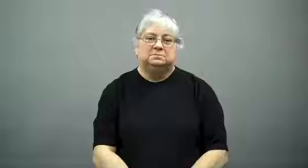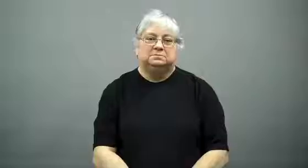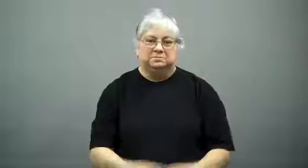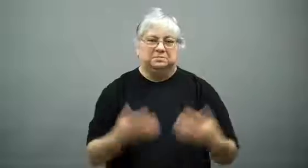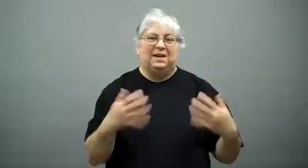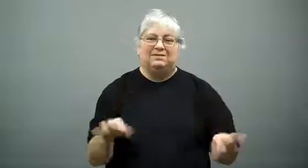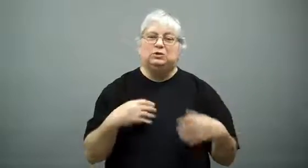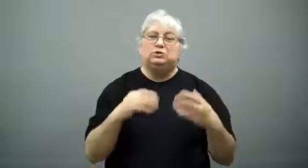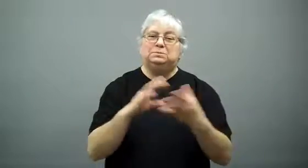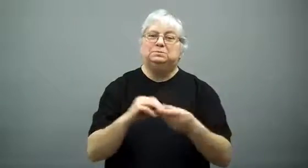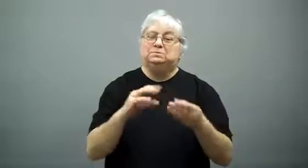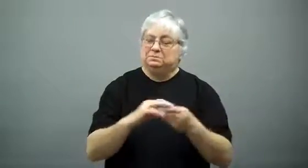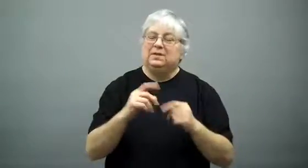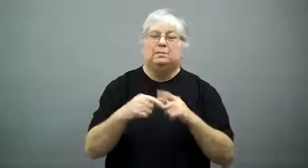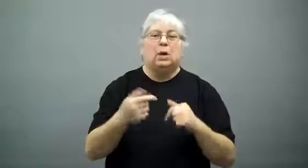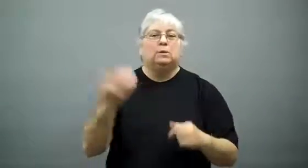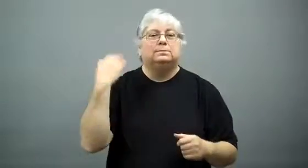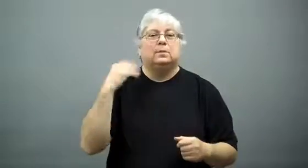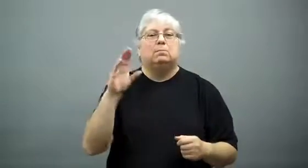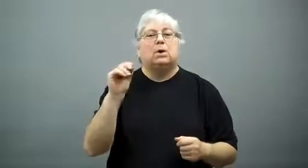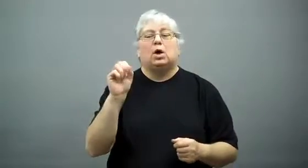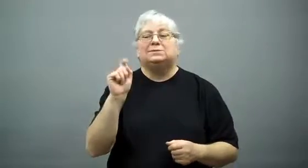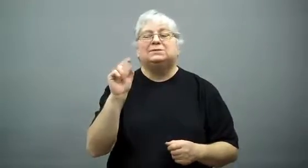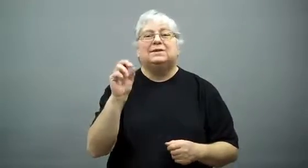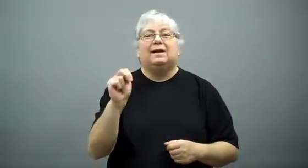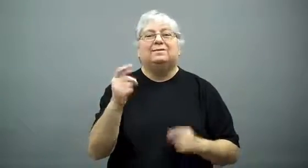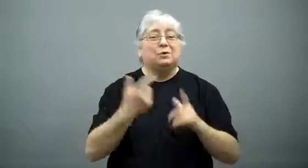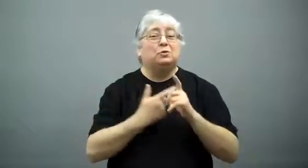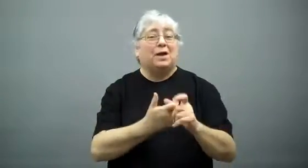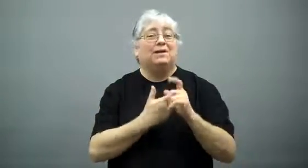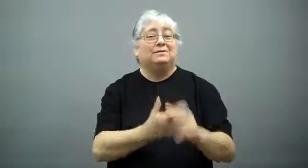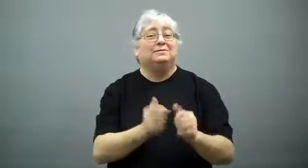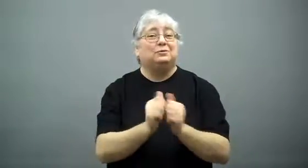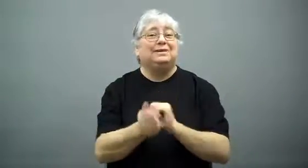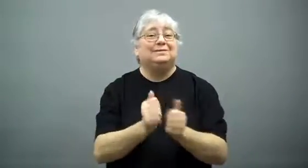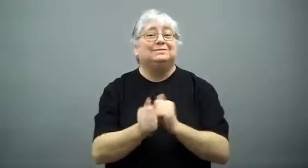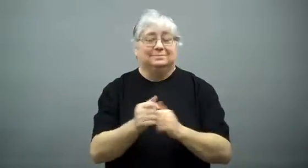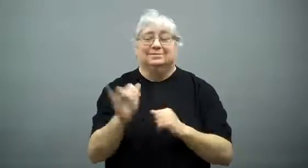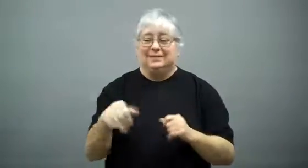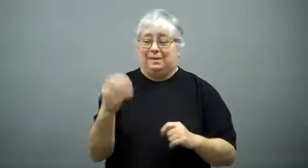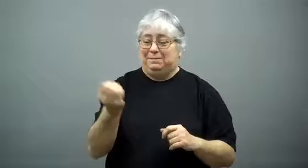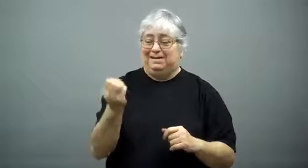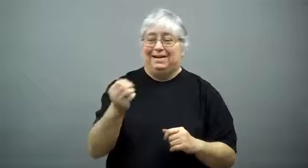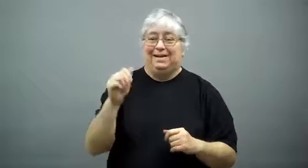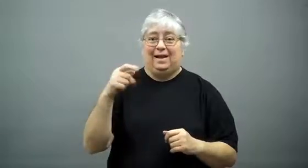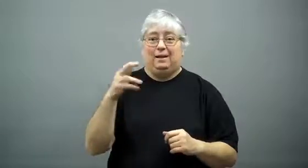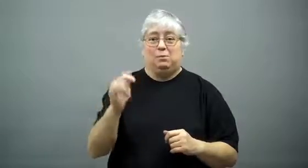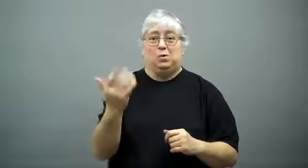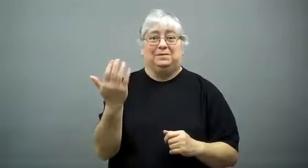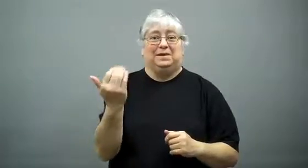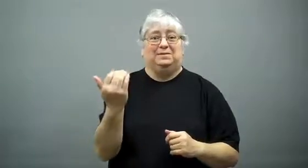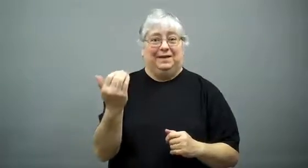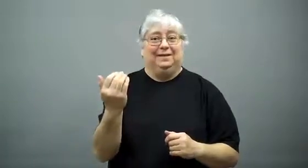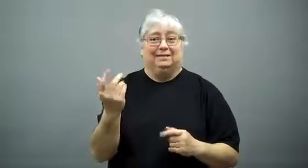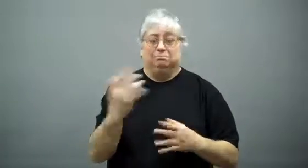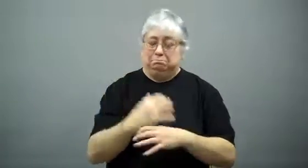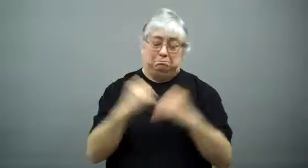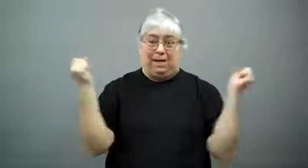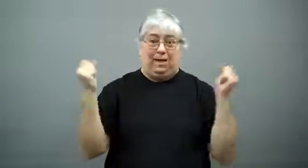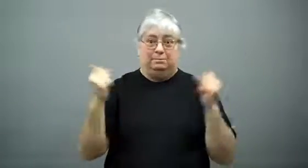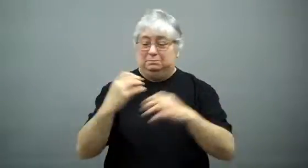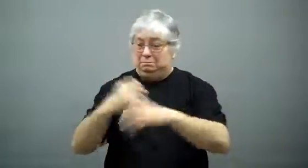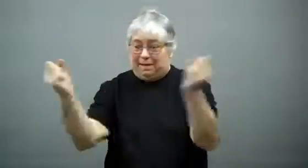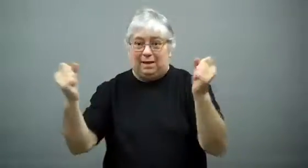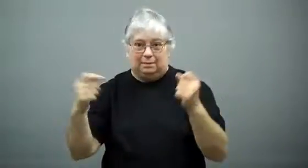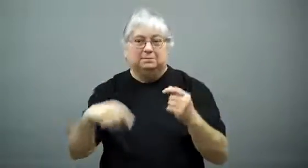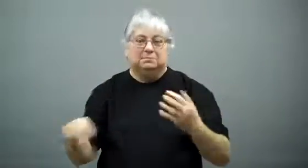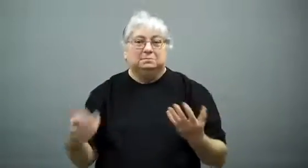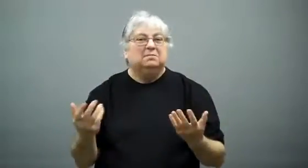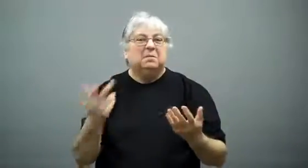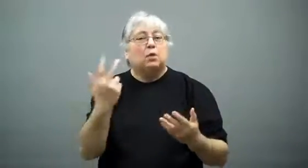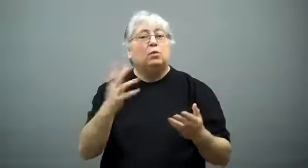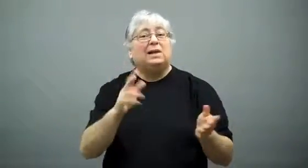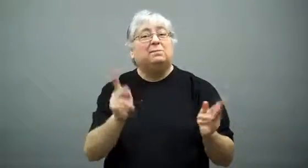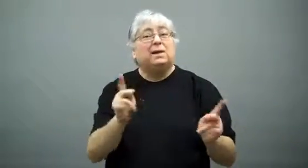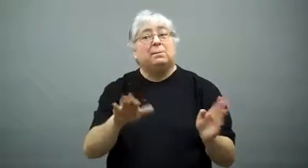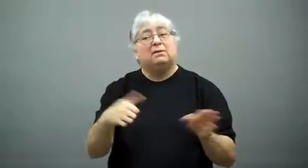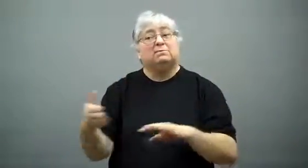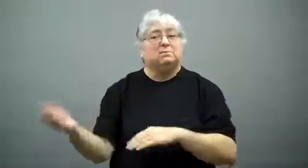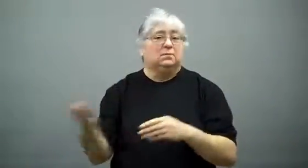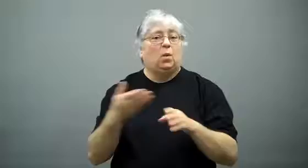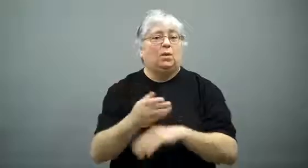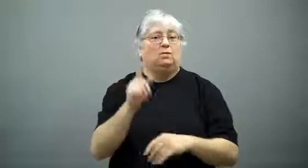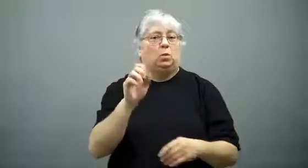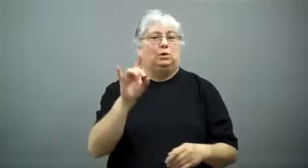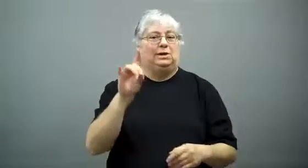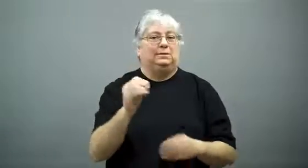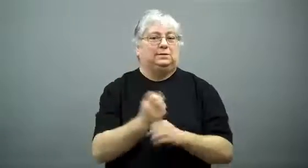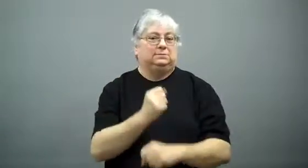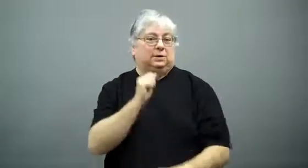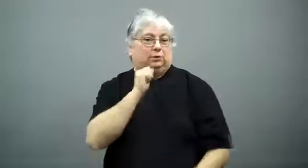I did a story on the Boston Marathon that was held on April 15.